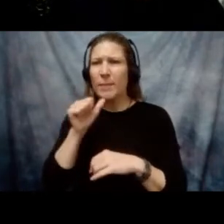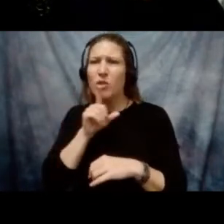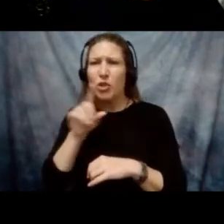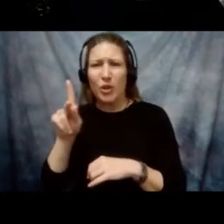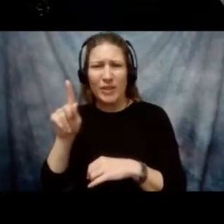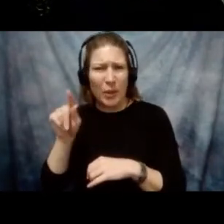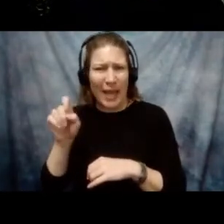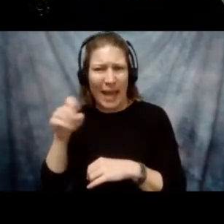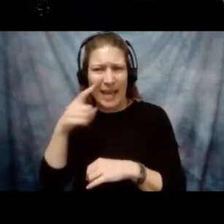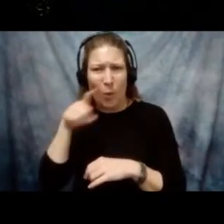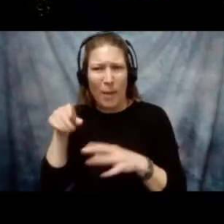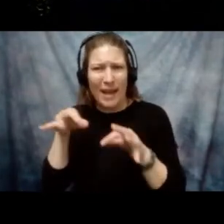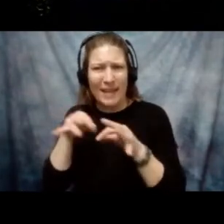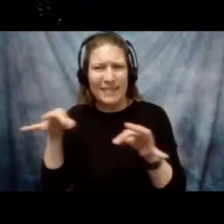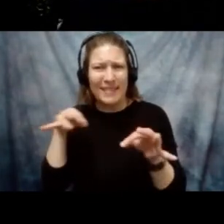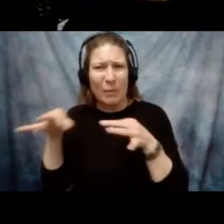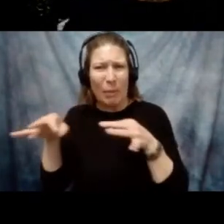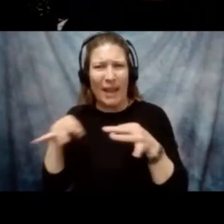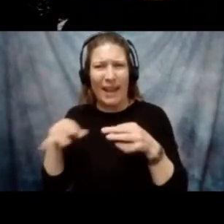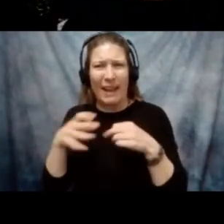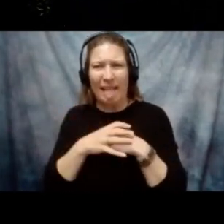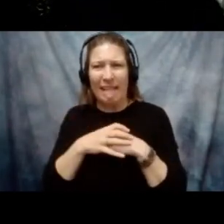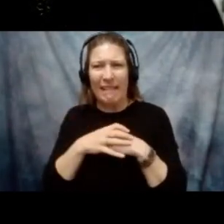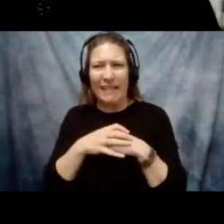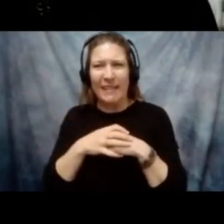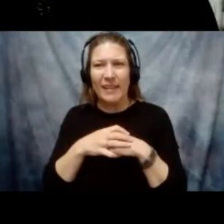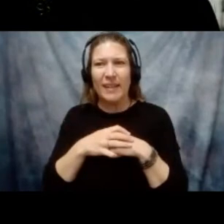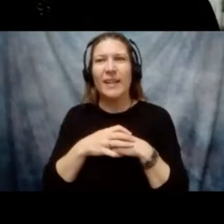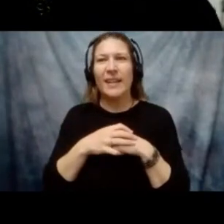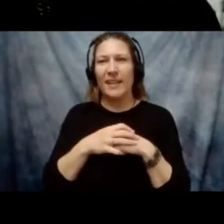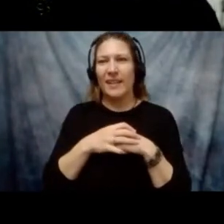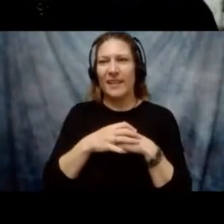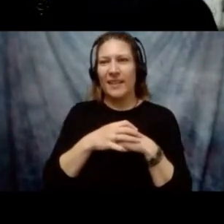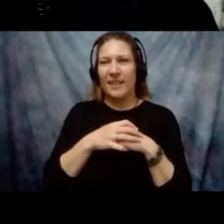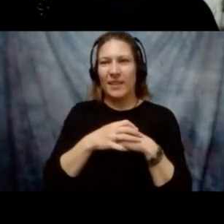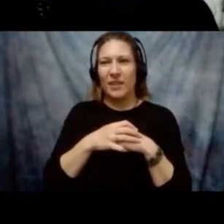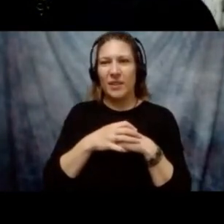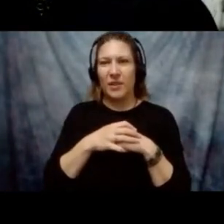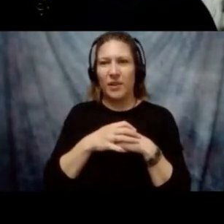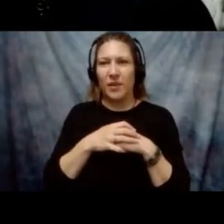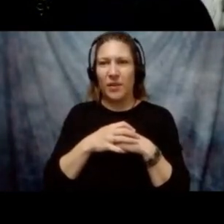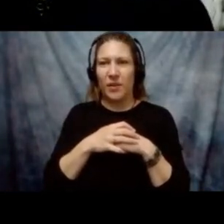newbie when it comes to all this stuff but um yeah she what you what is your perspective on vpats